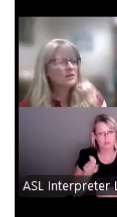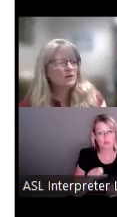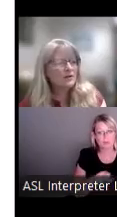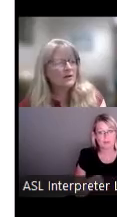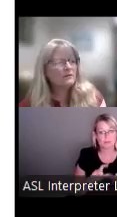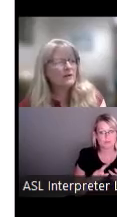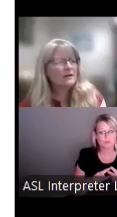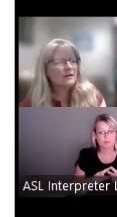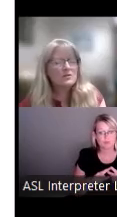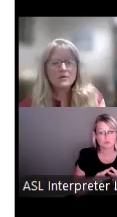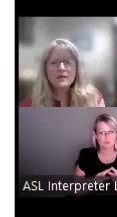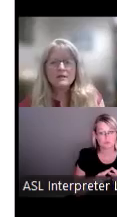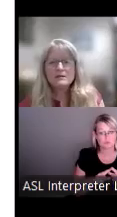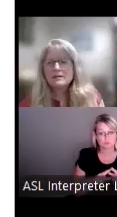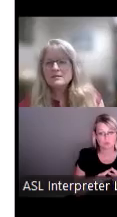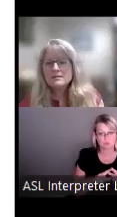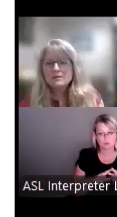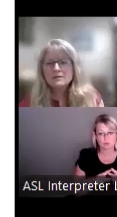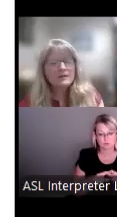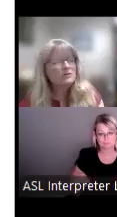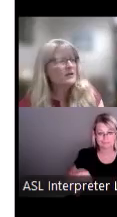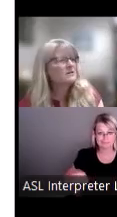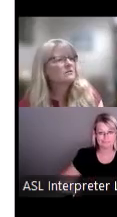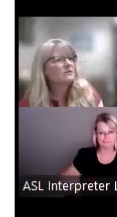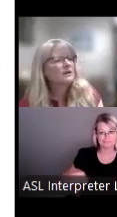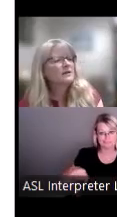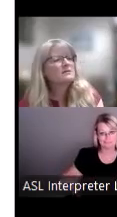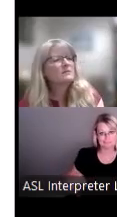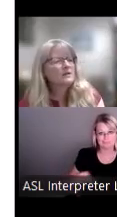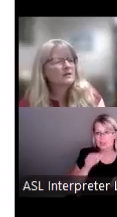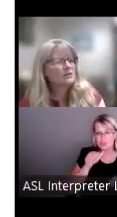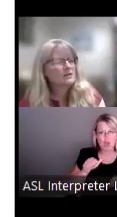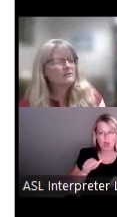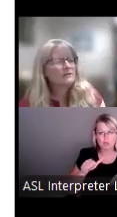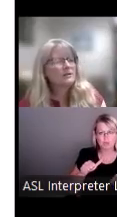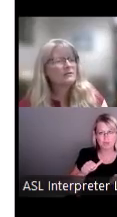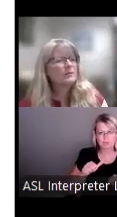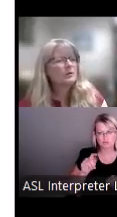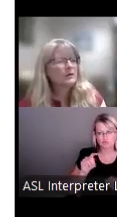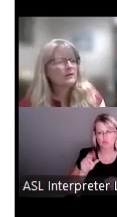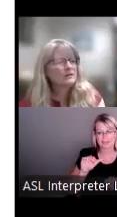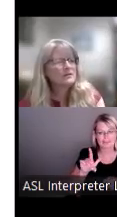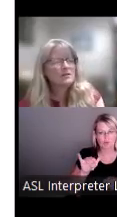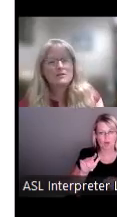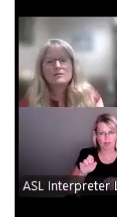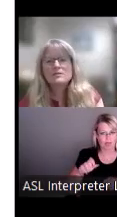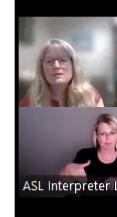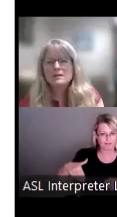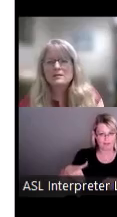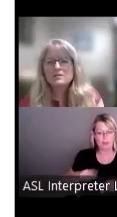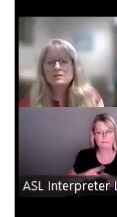steer a riding toy, not necessarily a tricycle yet, but they should definitely be able to propel and steer just a